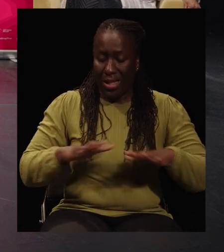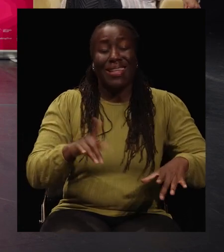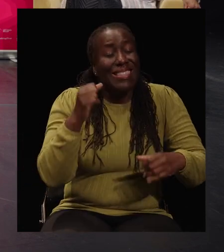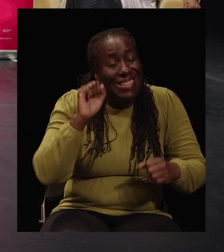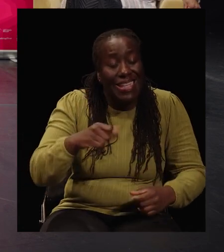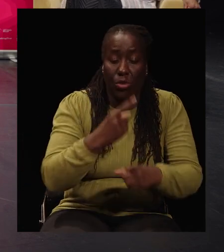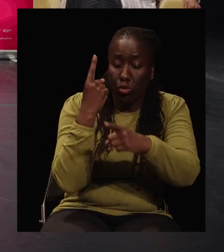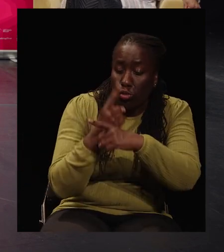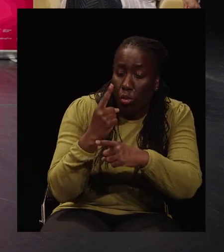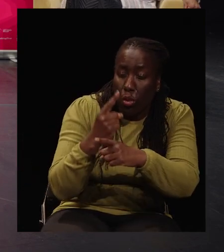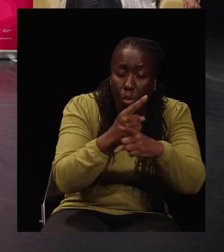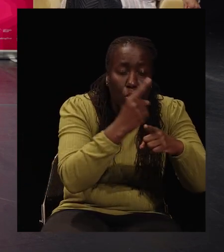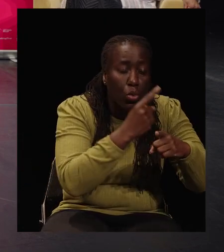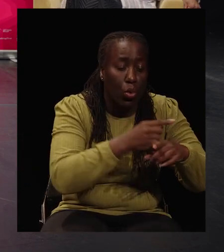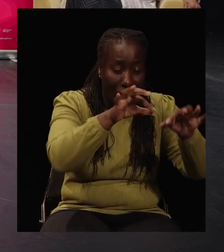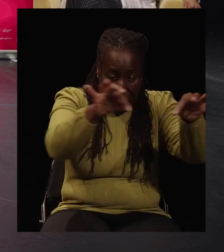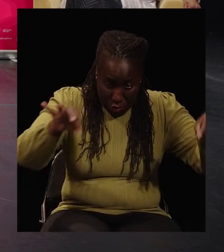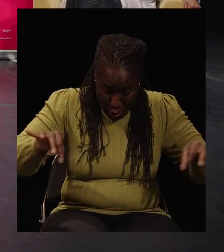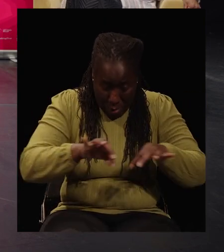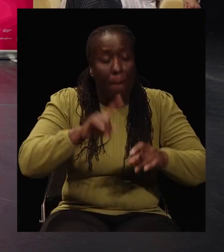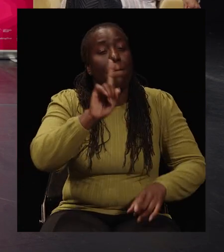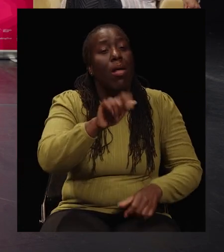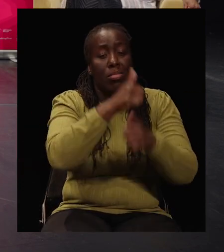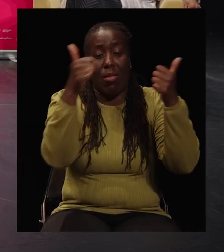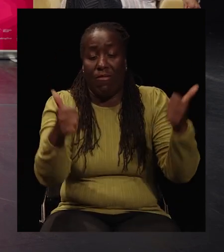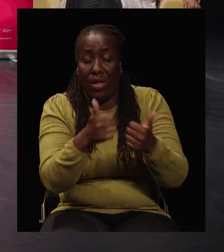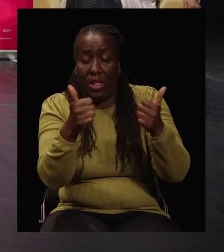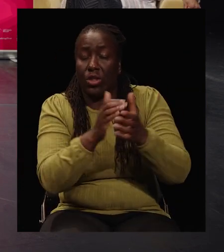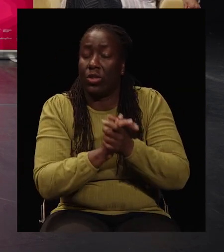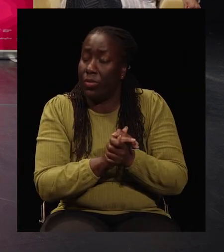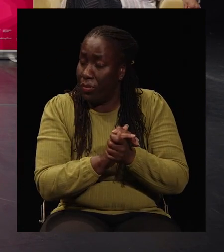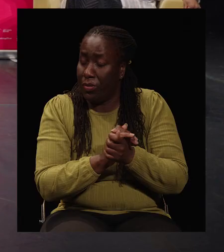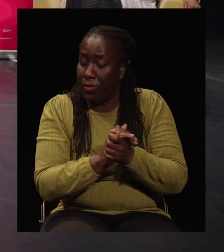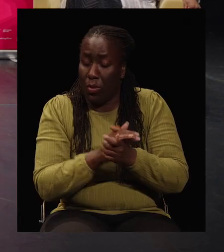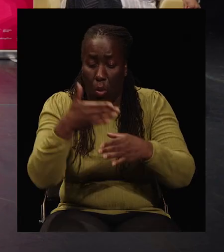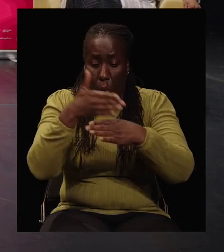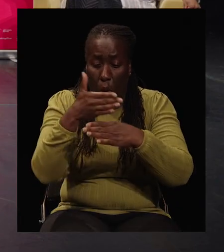there's a hell of a lot of talking, but the finished article is often predominantly